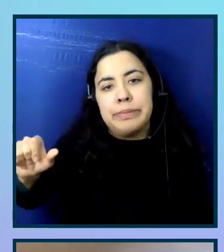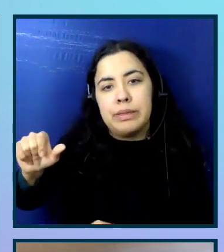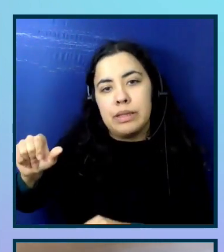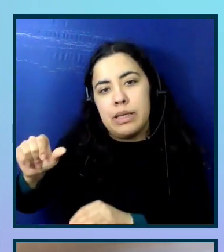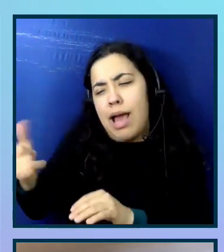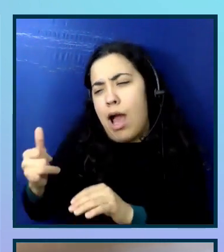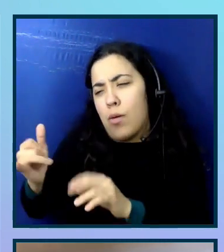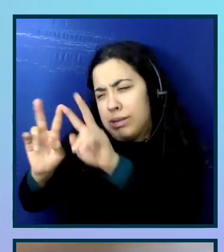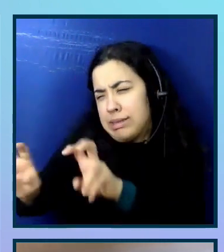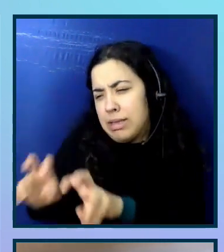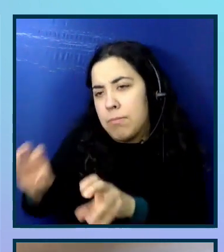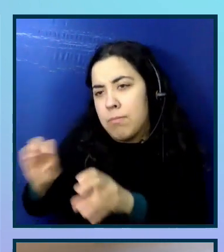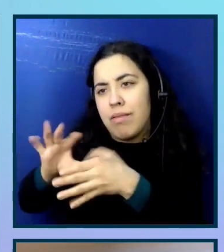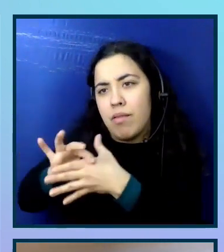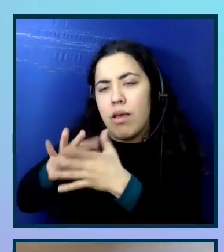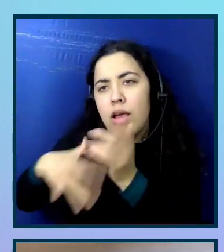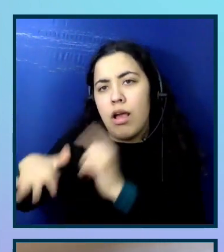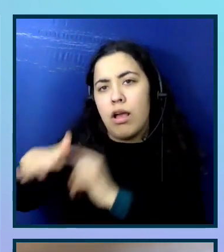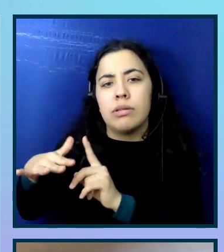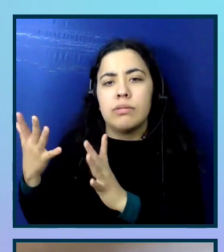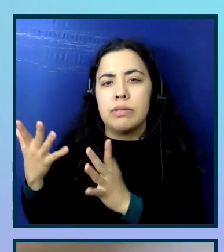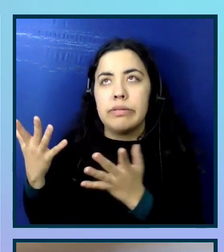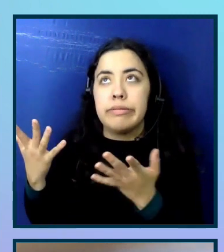in the context of political science,